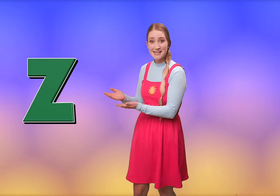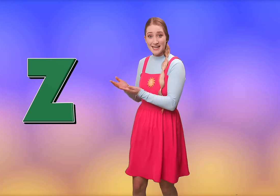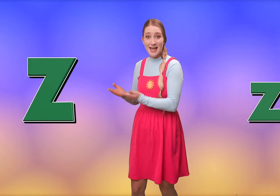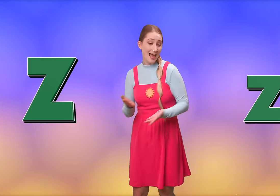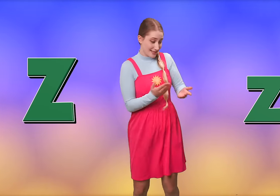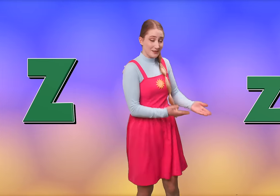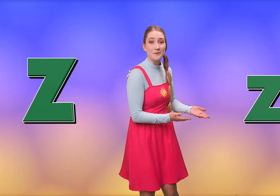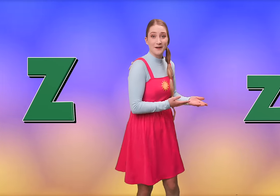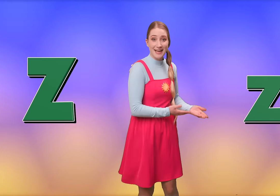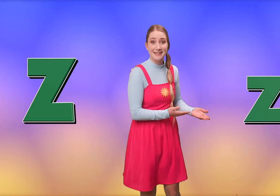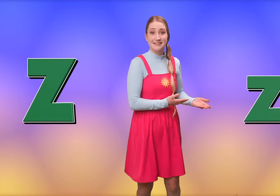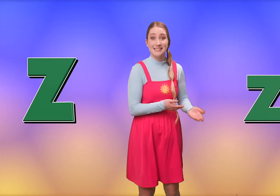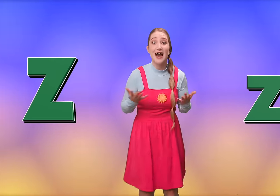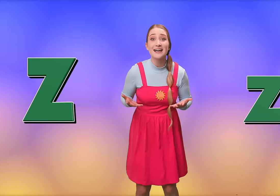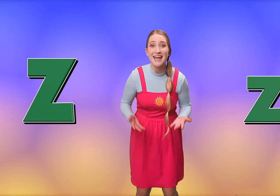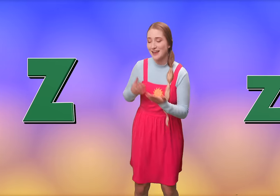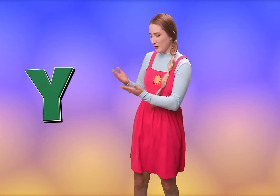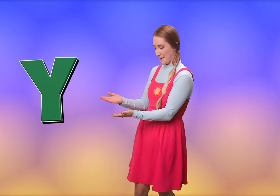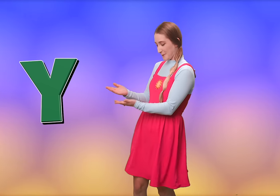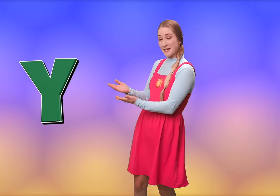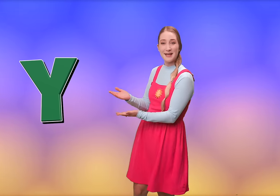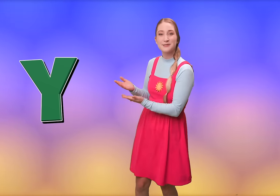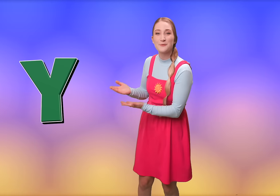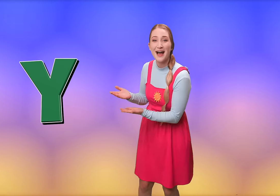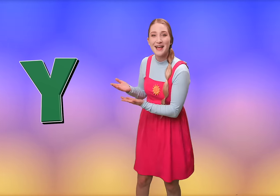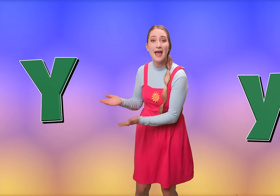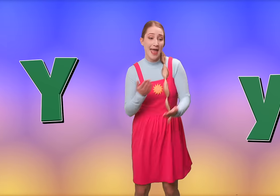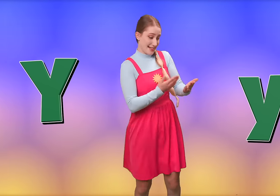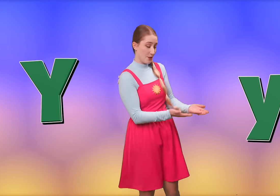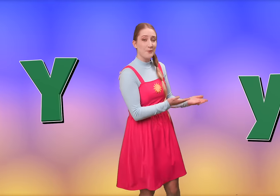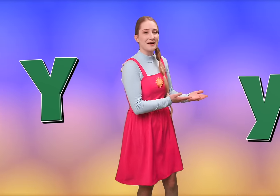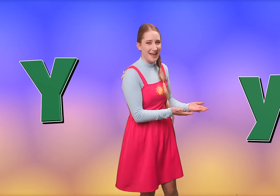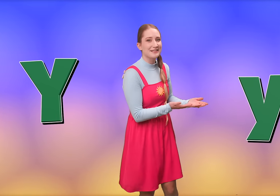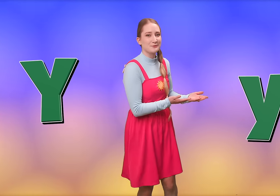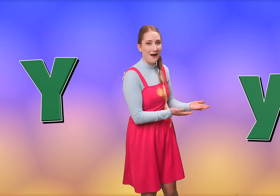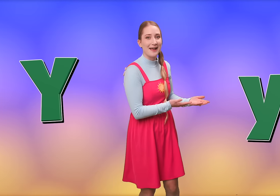Z and Z. Uppercase, Uppercase, Uppercase, Uppercase, Uppercase. Now